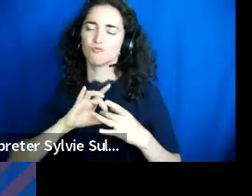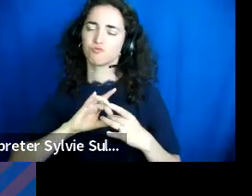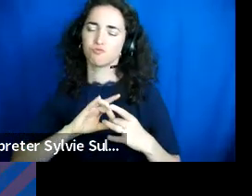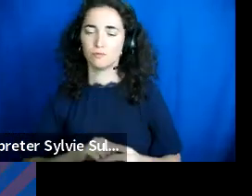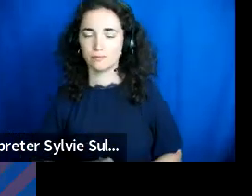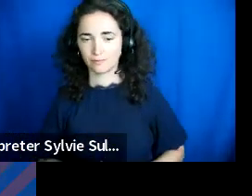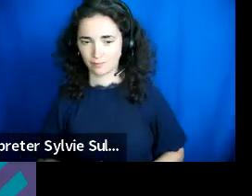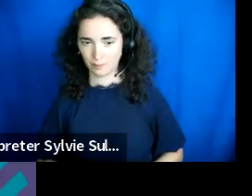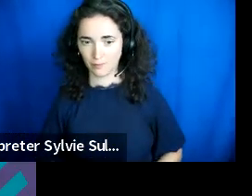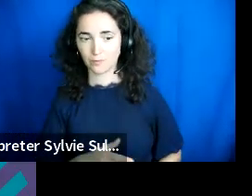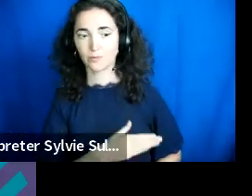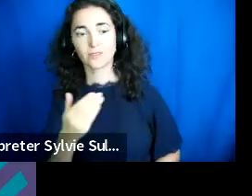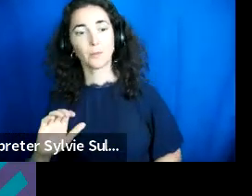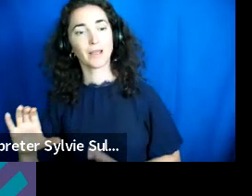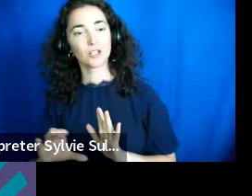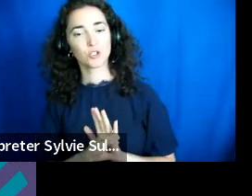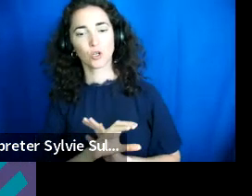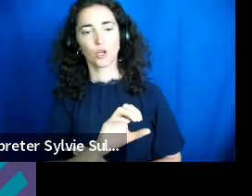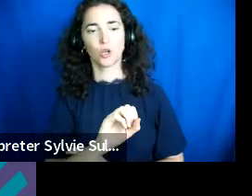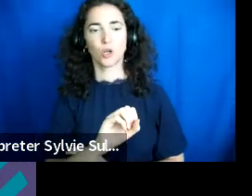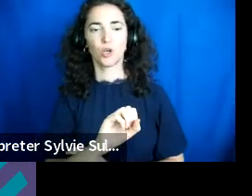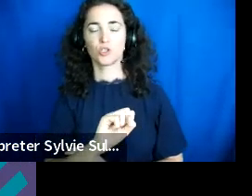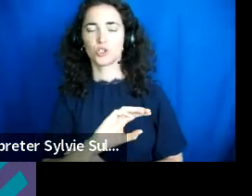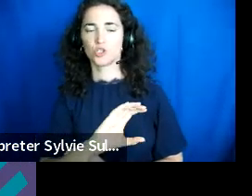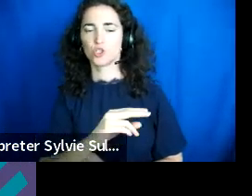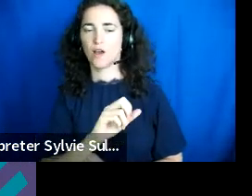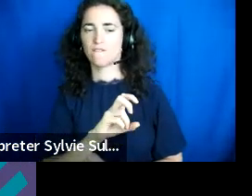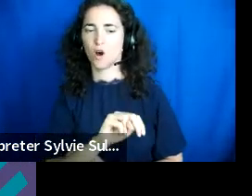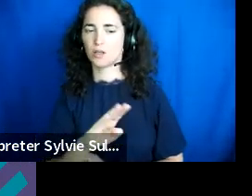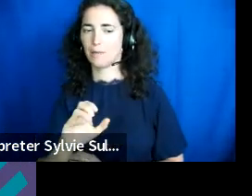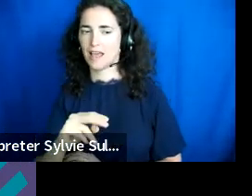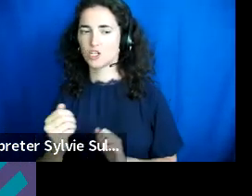These pictures show Chavan and Blanche with the monte, and then Tray.